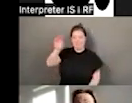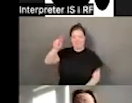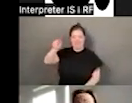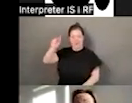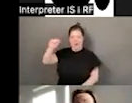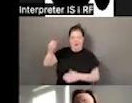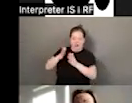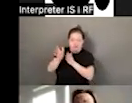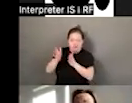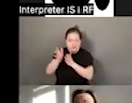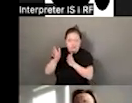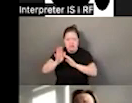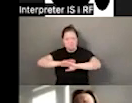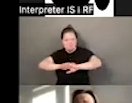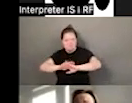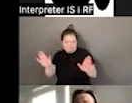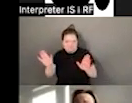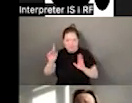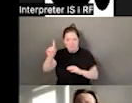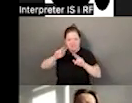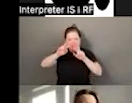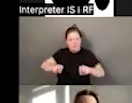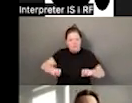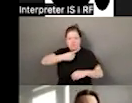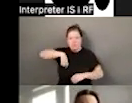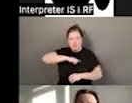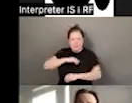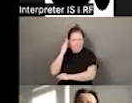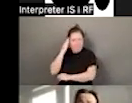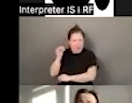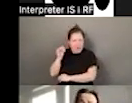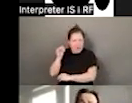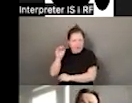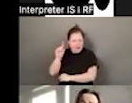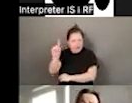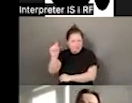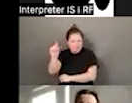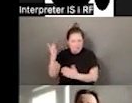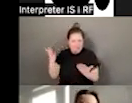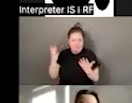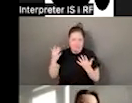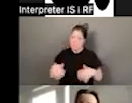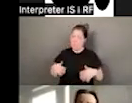Well, we think that is really important that we do research and it is still needed.